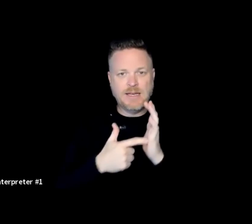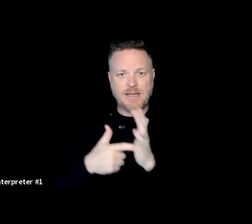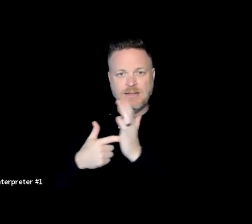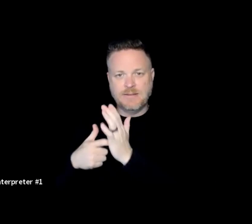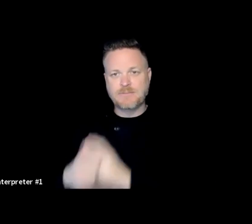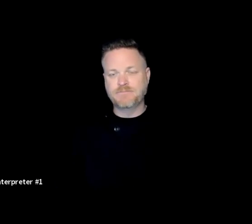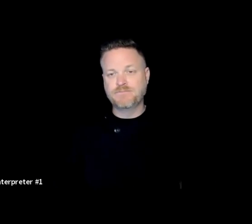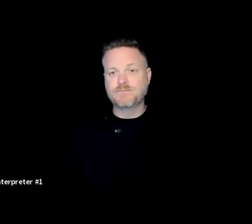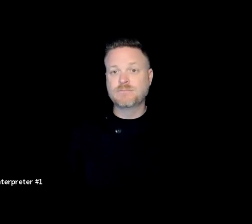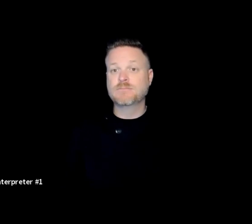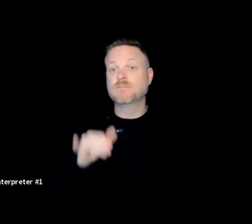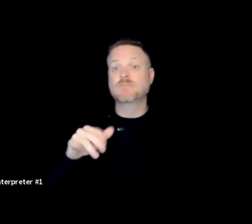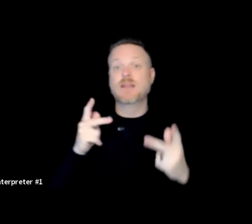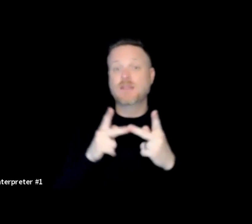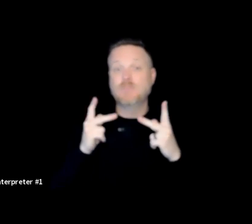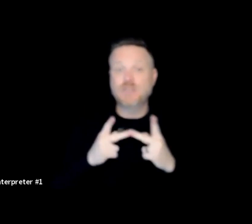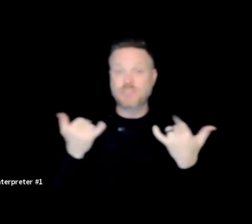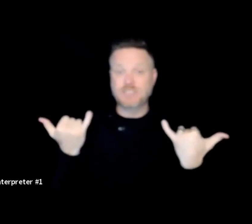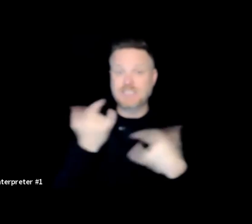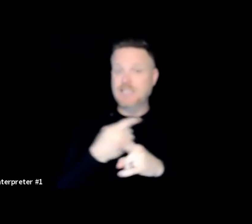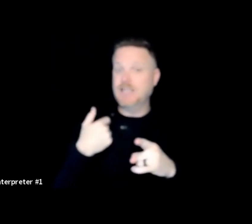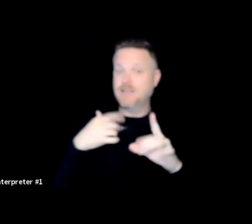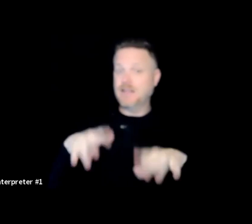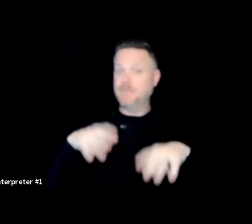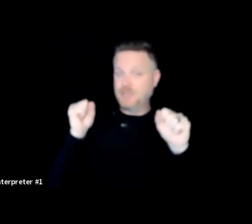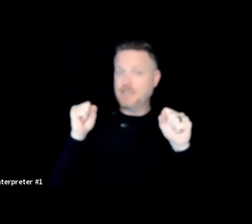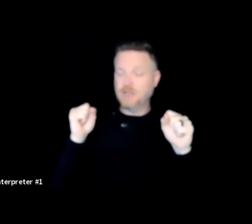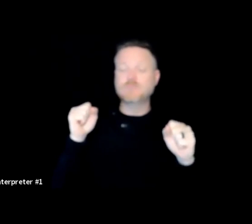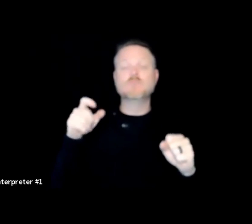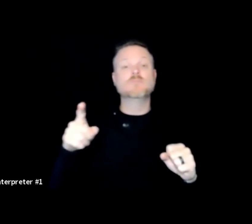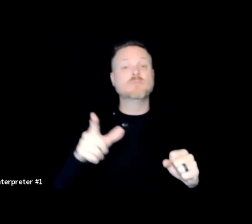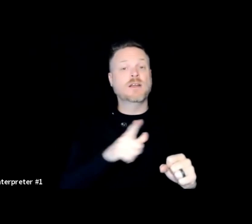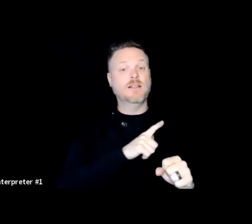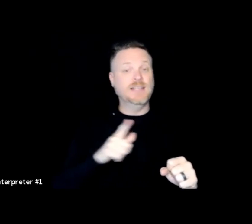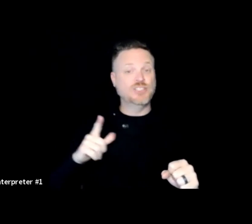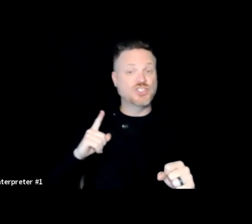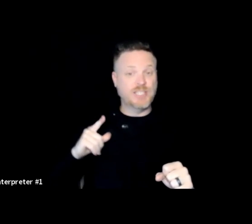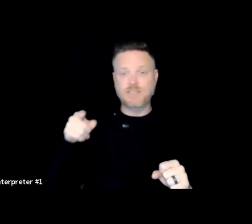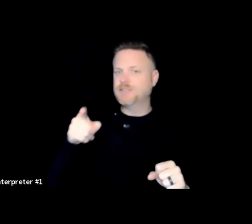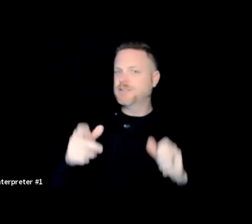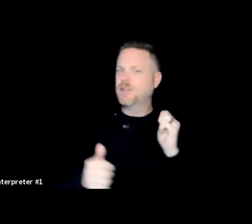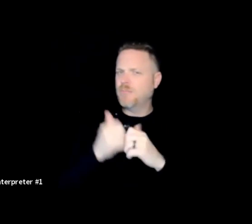The position I am taking here today is that legislation is the most effective way